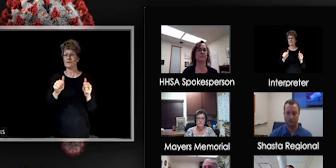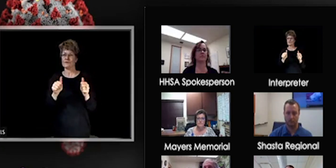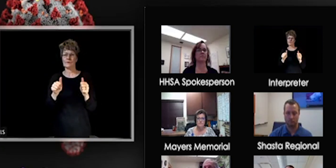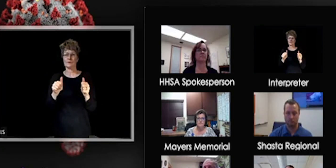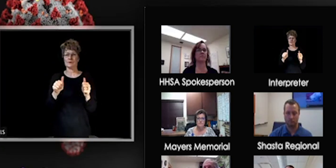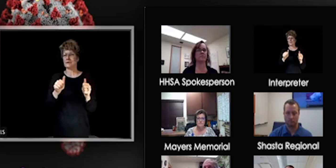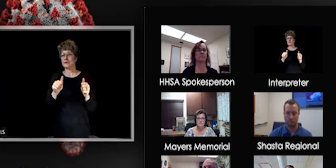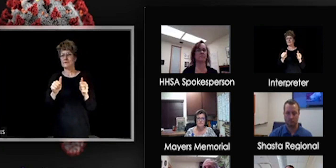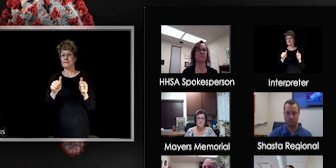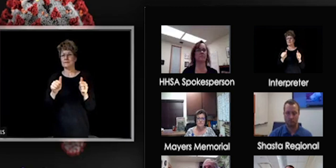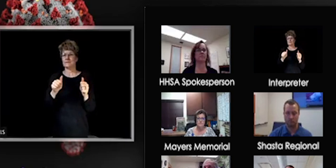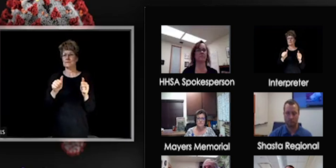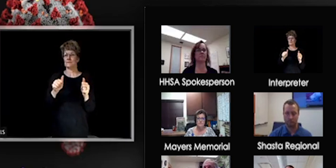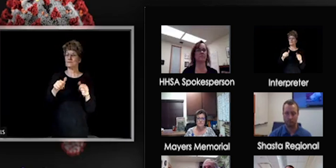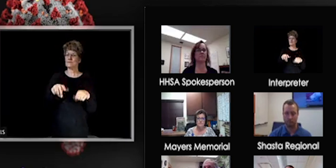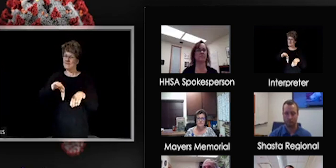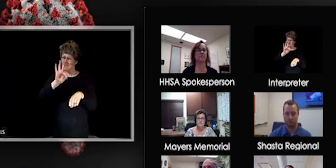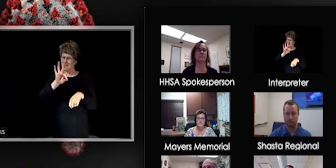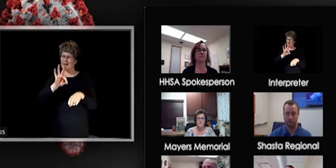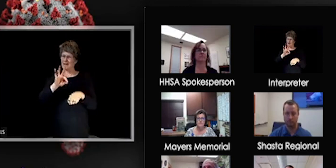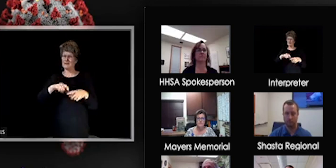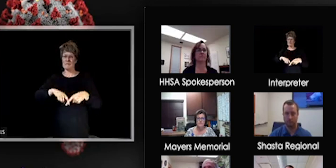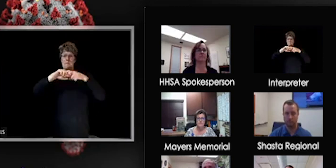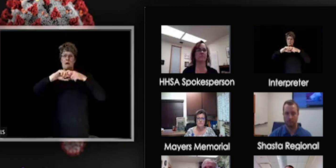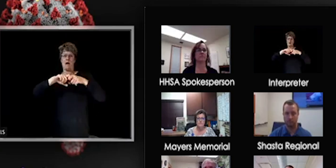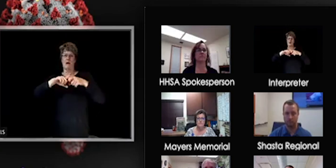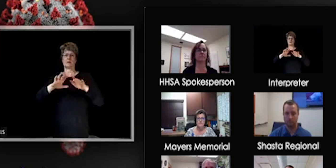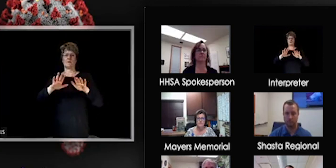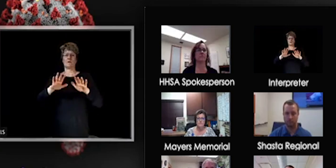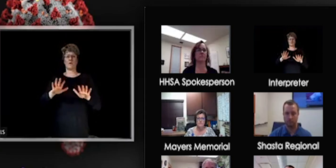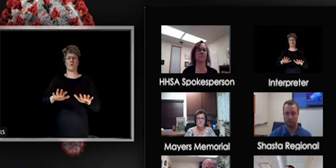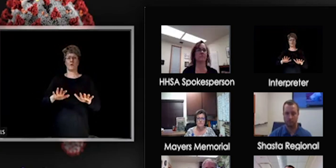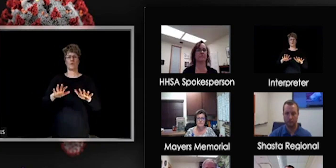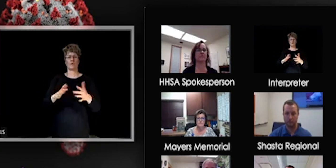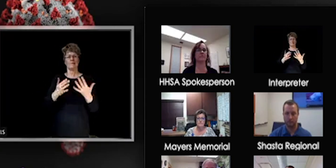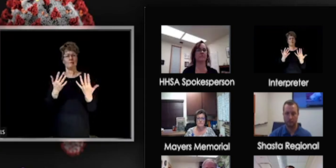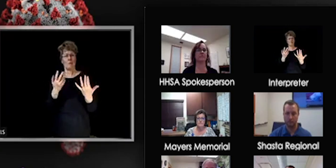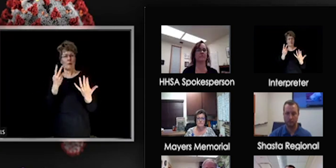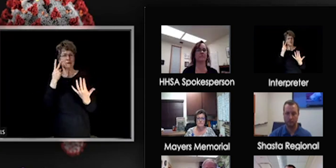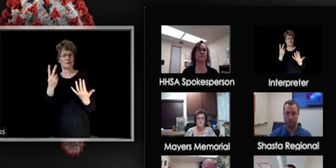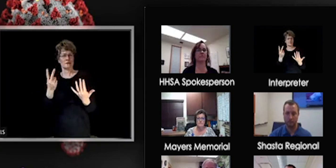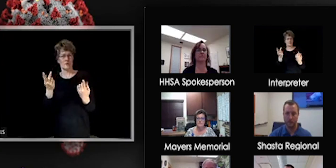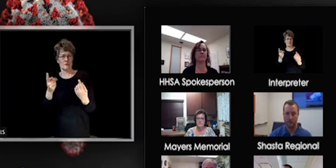what happens. Other than those guidances, that’s all I am aware of right now, Mike,